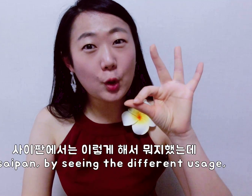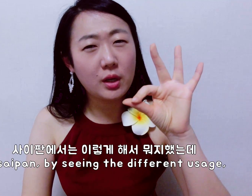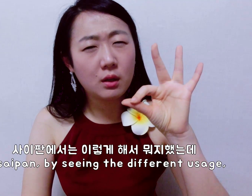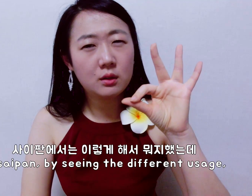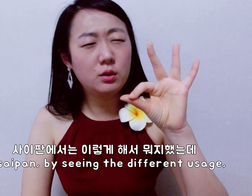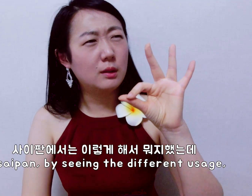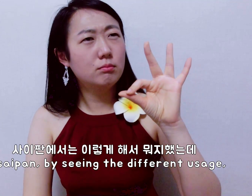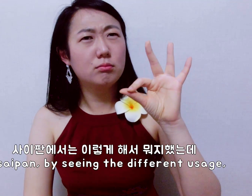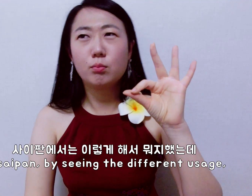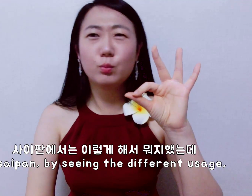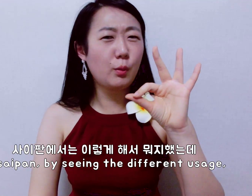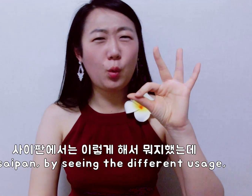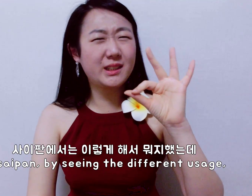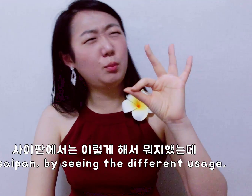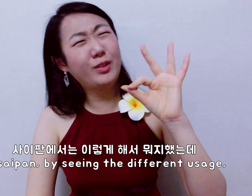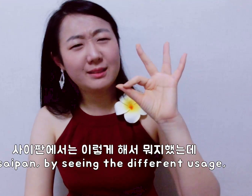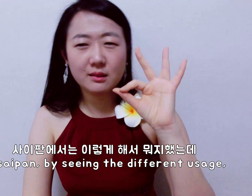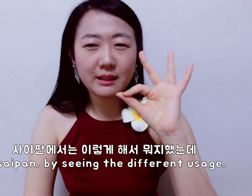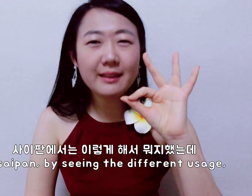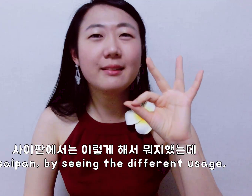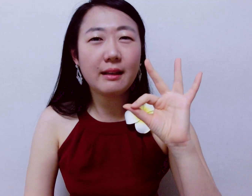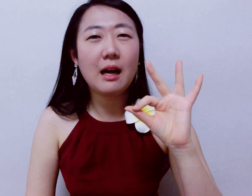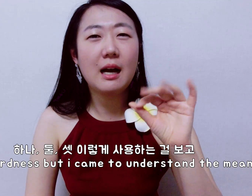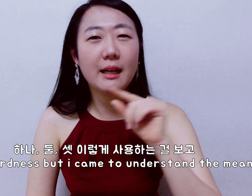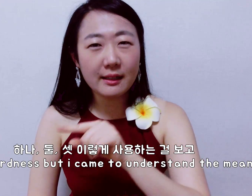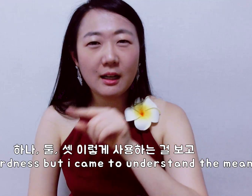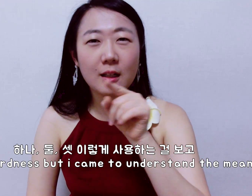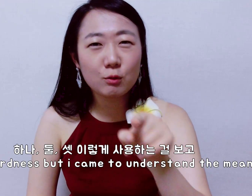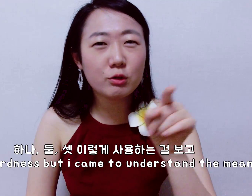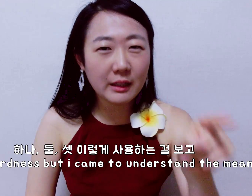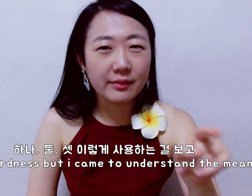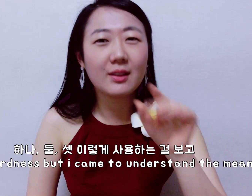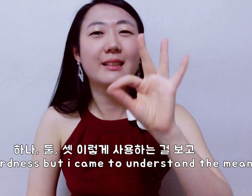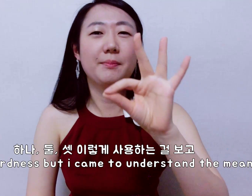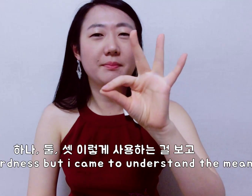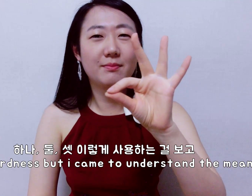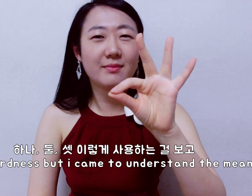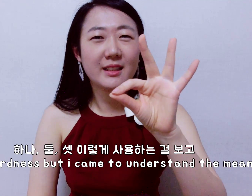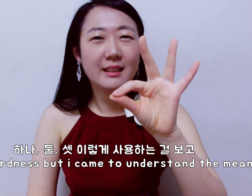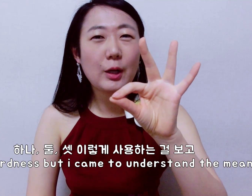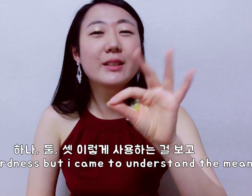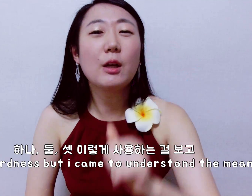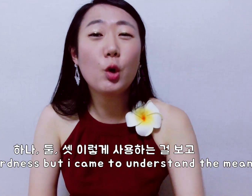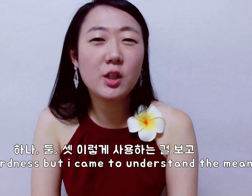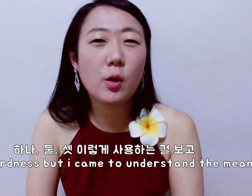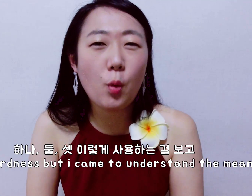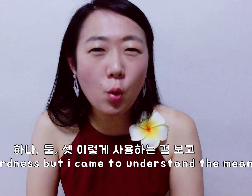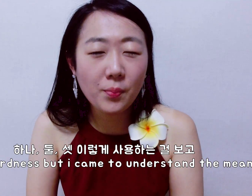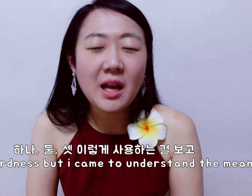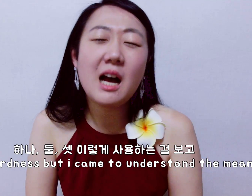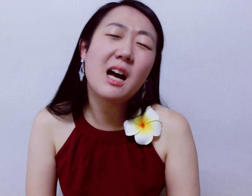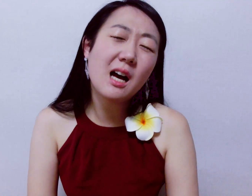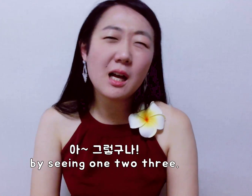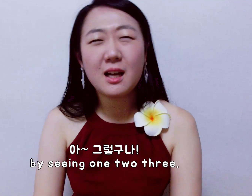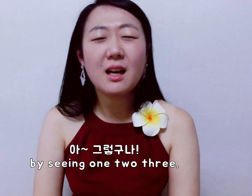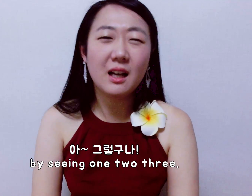차안에서 투어설명을 하다보니까 but explanation was held in car 듣는거에 좀 한계가 있었고 so it was difficult to hearing well. 운전자분이 투어설명해주셨는데 the driver explained about tour. 운전하시면서 옆을 보면 옆 좌석 에 next to him was deaf. 농인언니가 앉아있었거든요 그래서 운전하면서 옆에 농인언니 한테 so it would be great